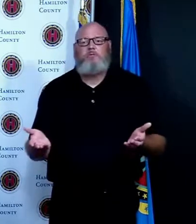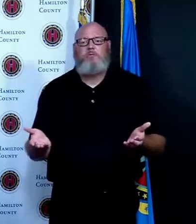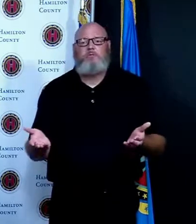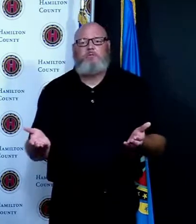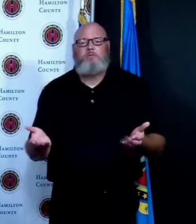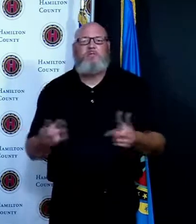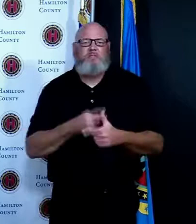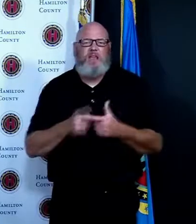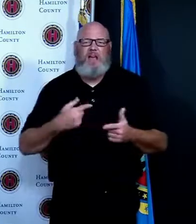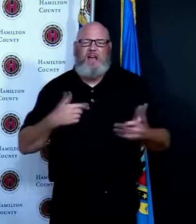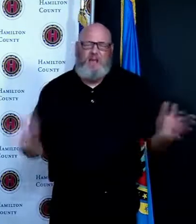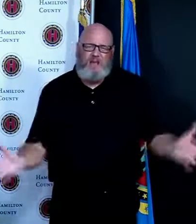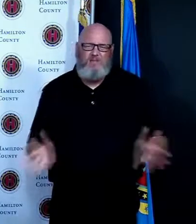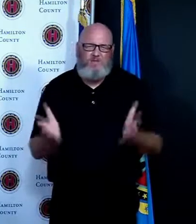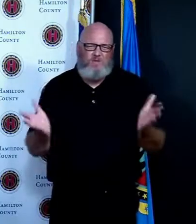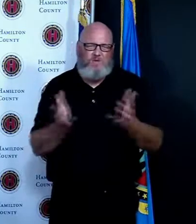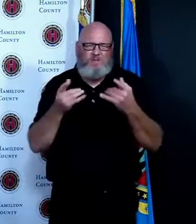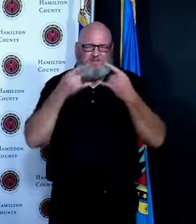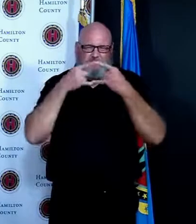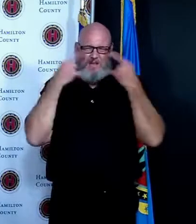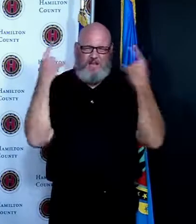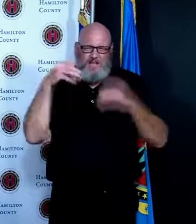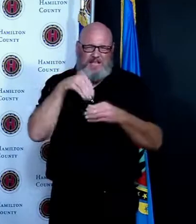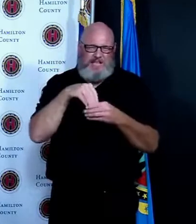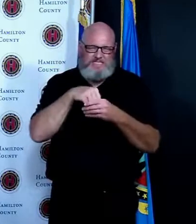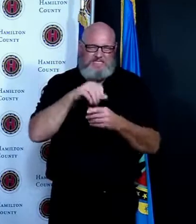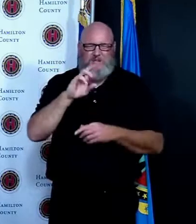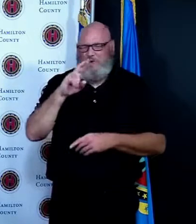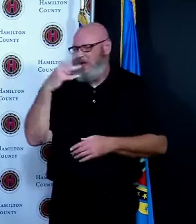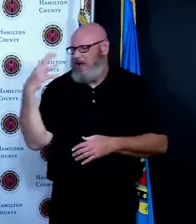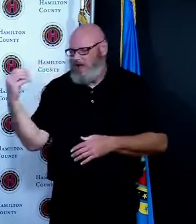you can't space I would encourage you to wear masks that's how we control Covid-19.